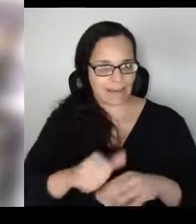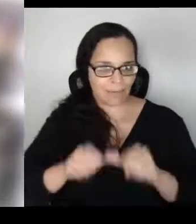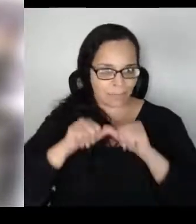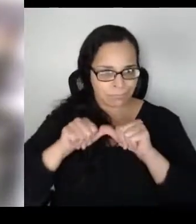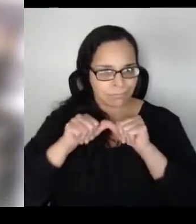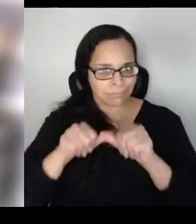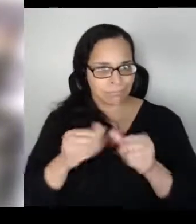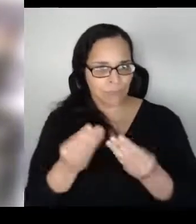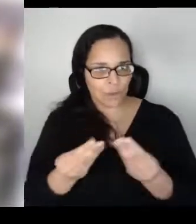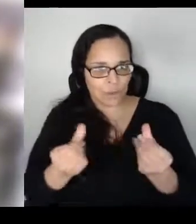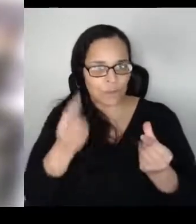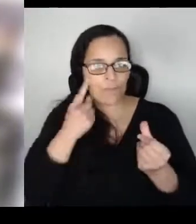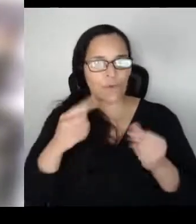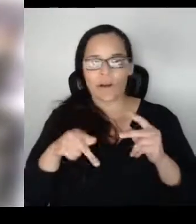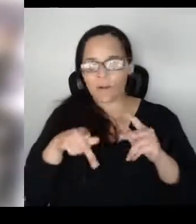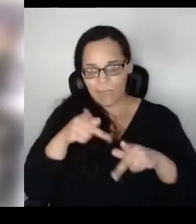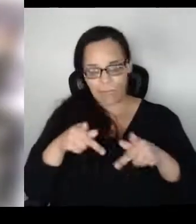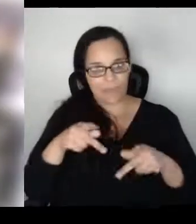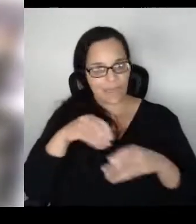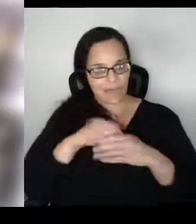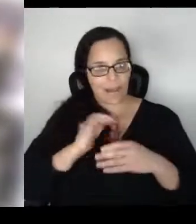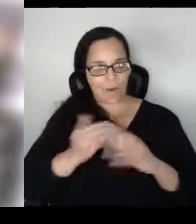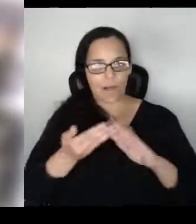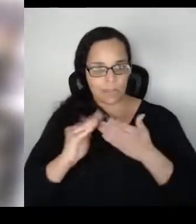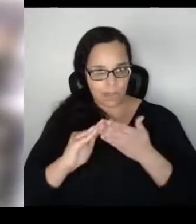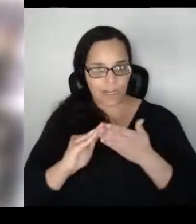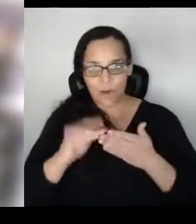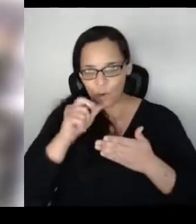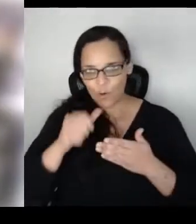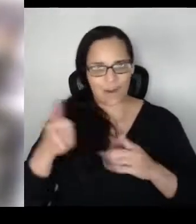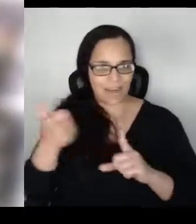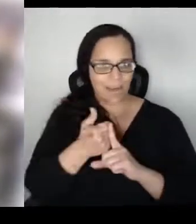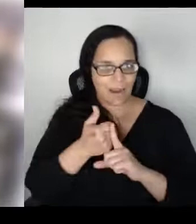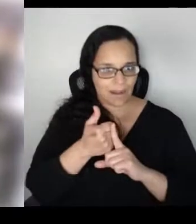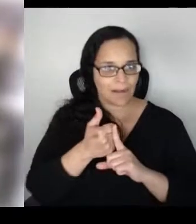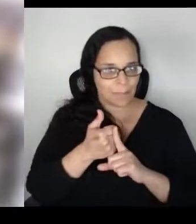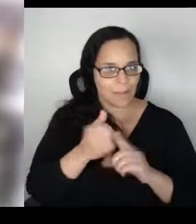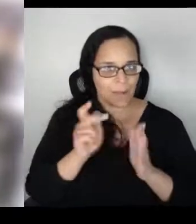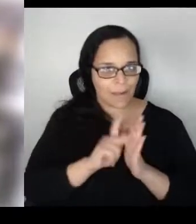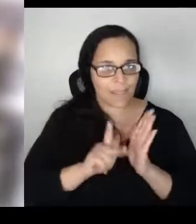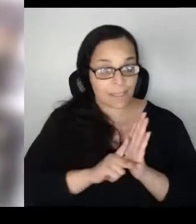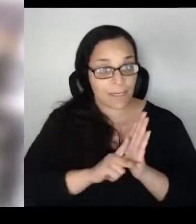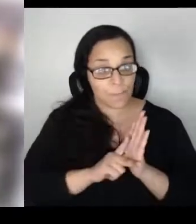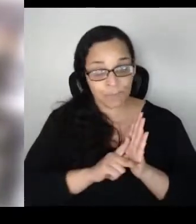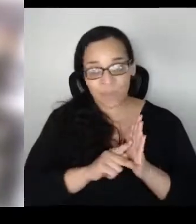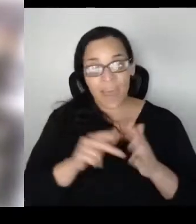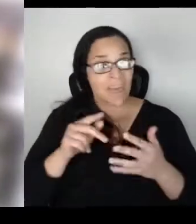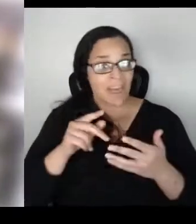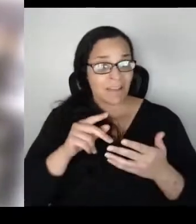in the community who are impacted by it. Things like that have kept me motivated to say that,